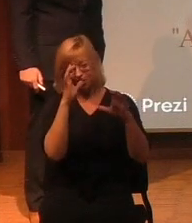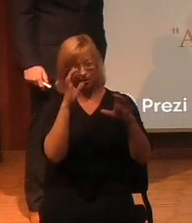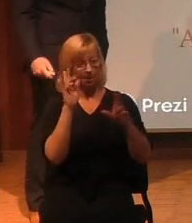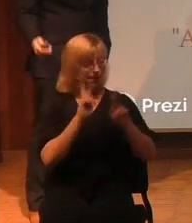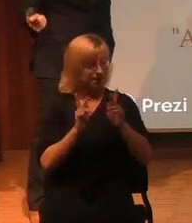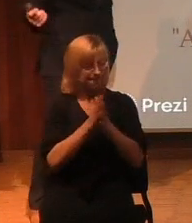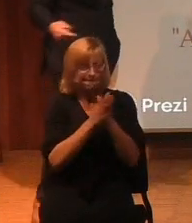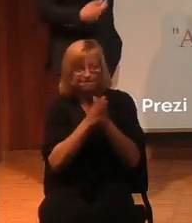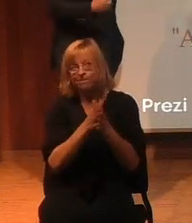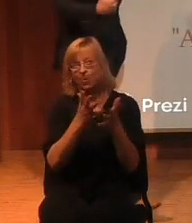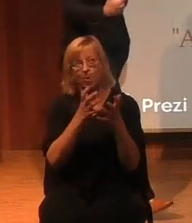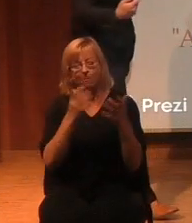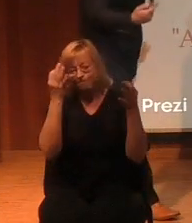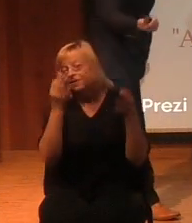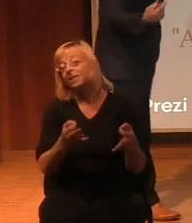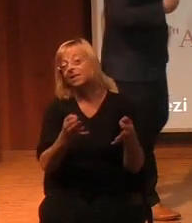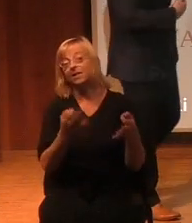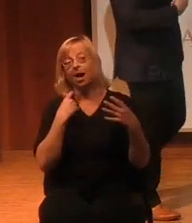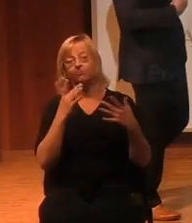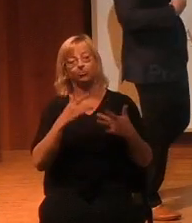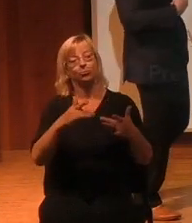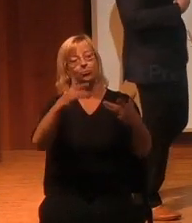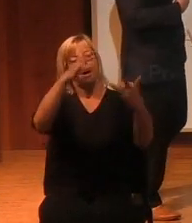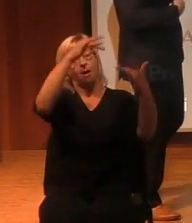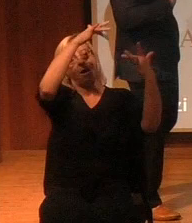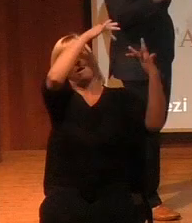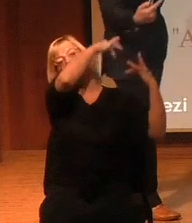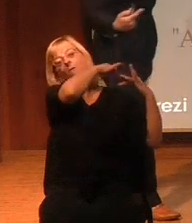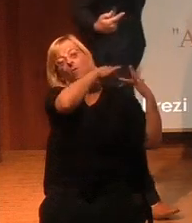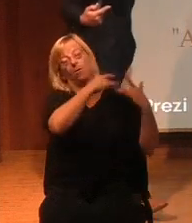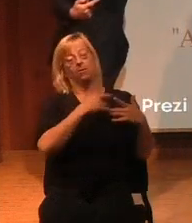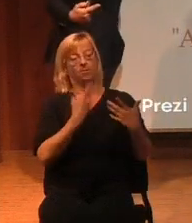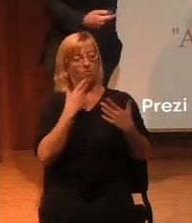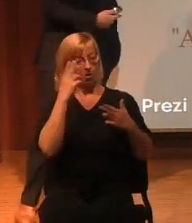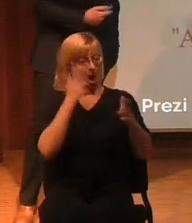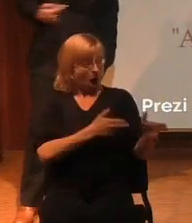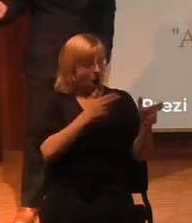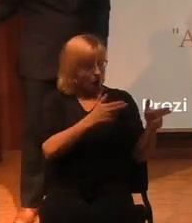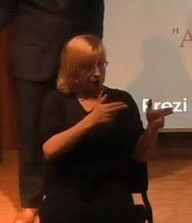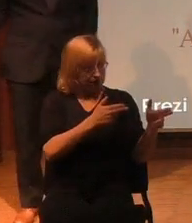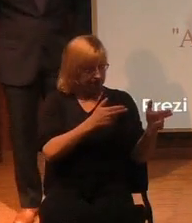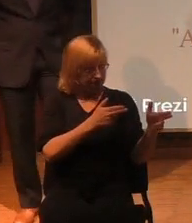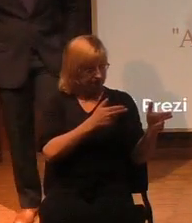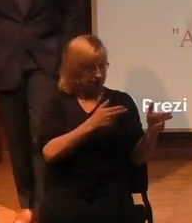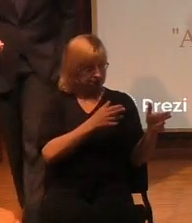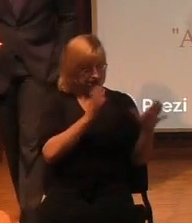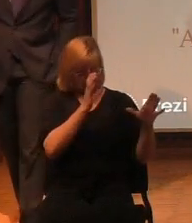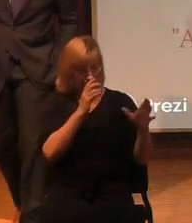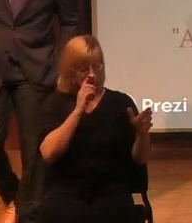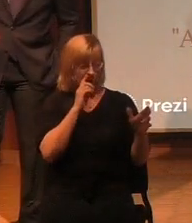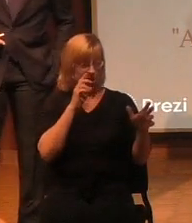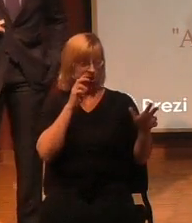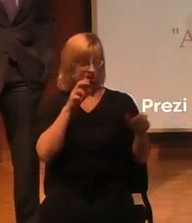decide that they're going to travel back in time on a hunting expedition and go and hunt a Tyrannosaurus Rex.